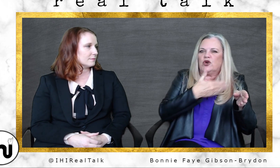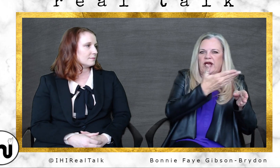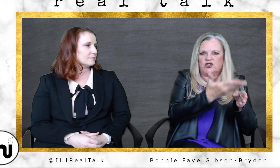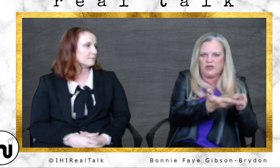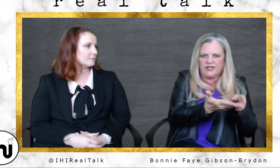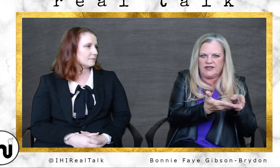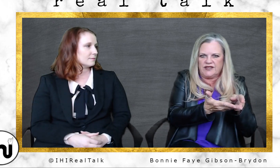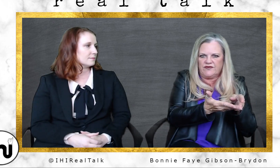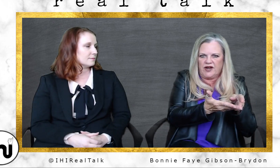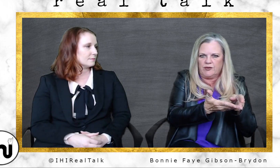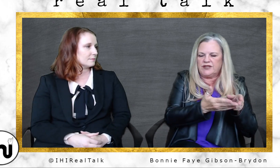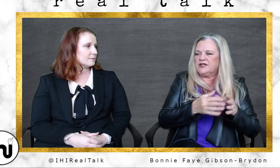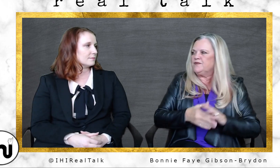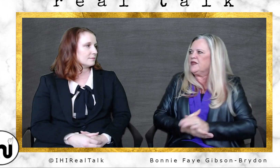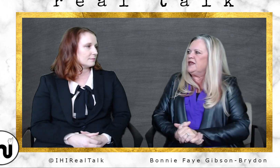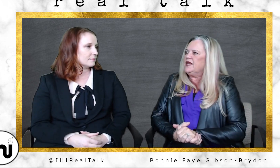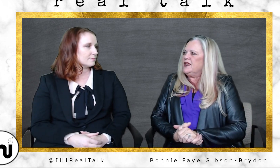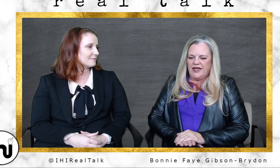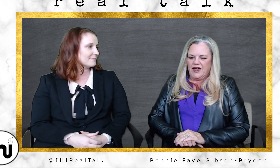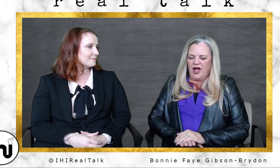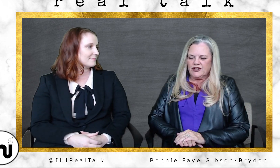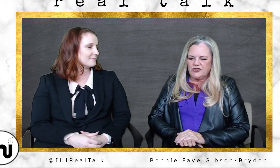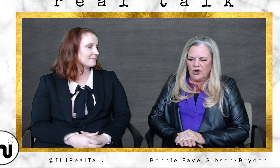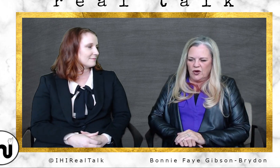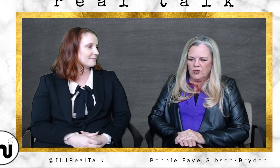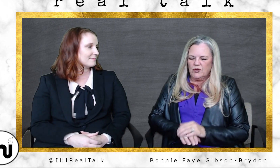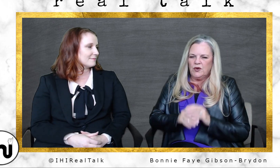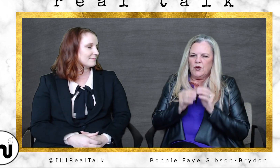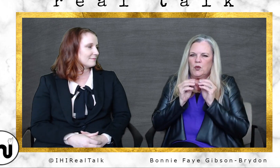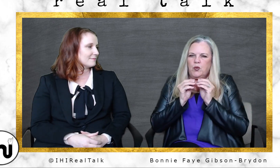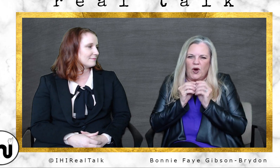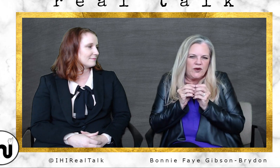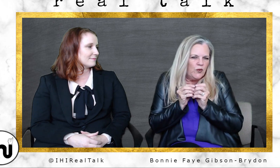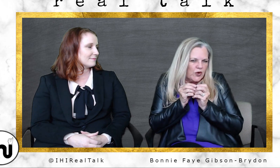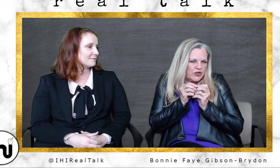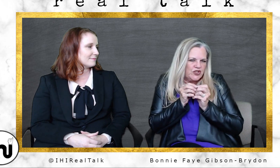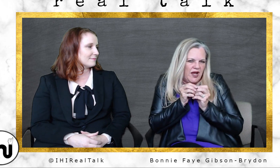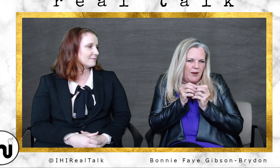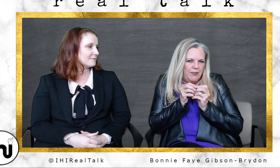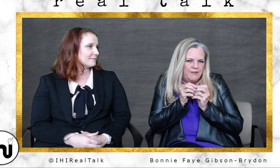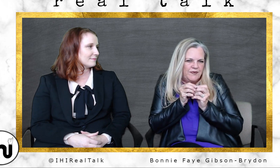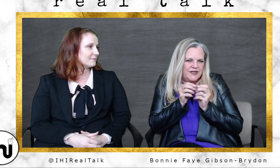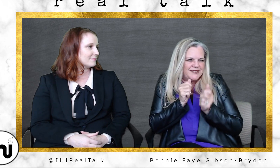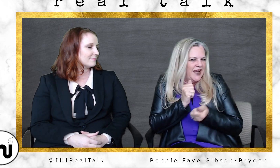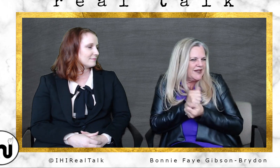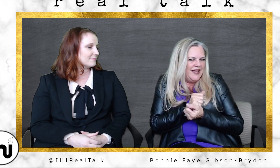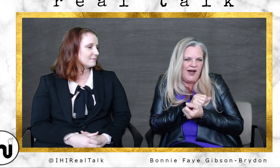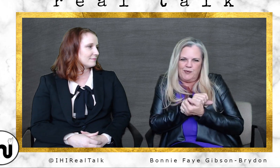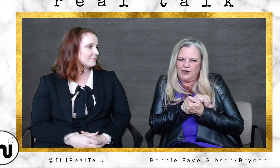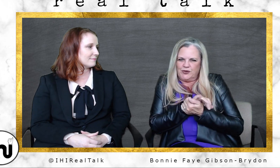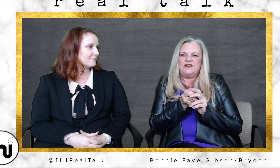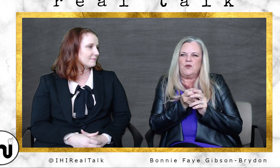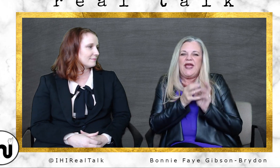actually in the environment. Also, one workshop is not gonna help you. We have